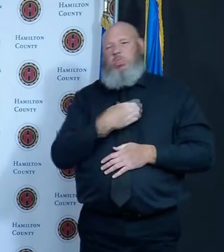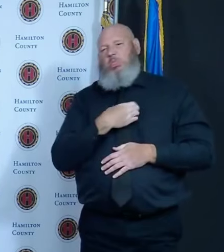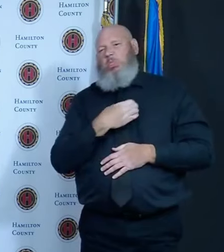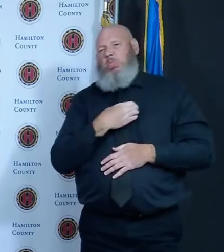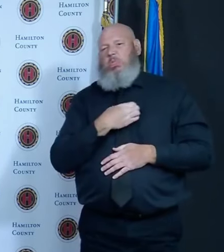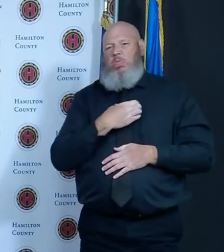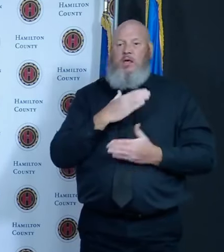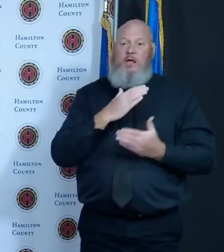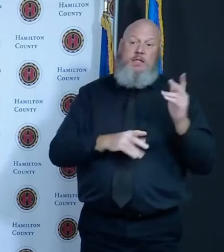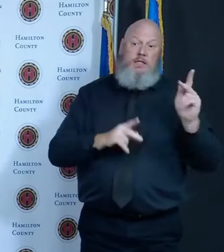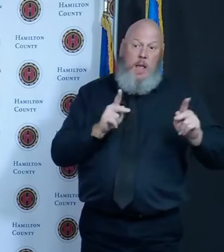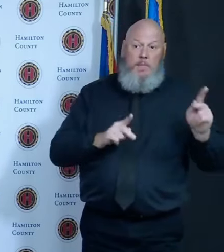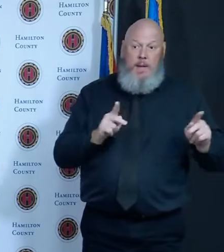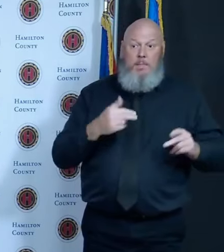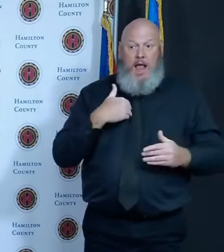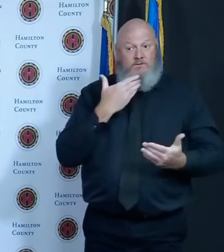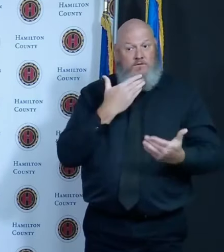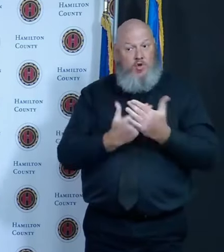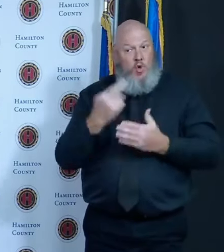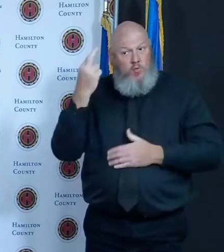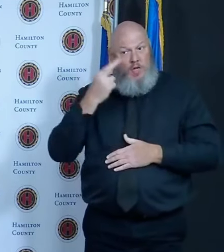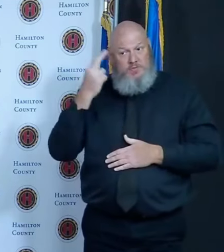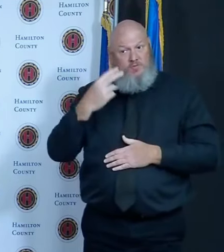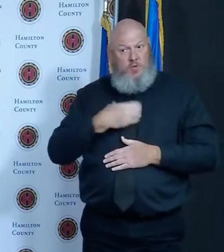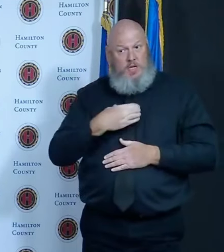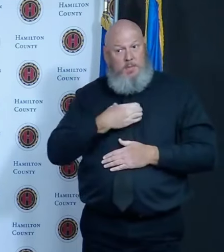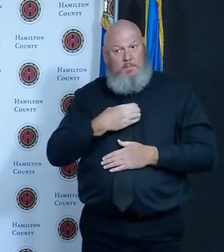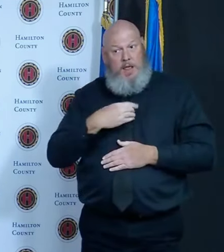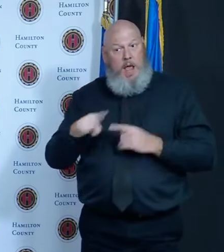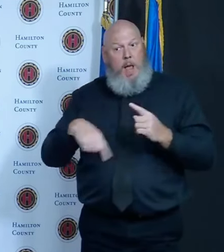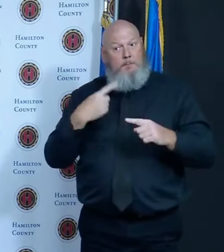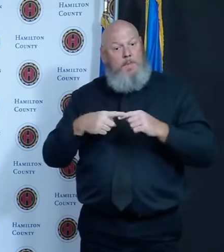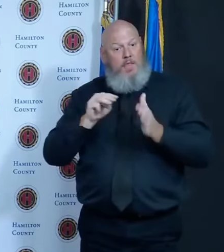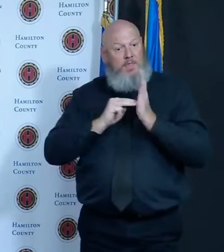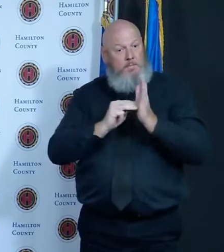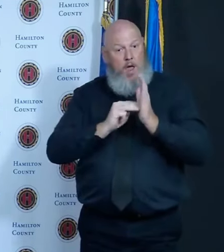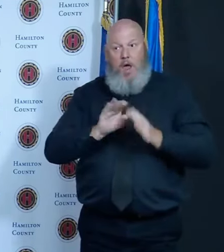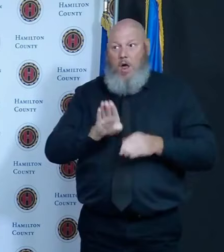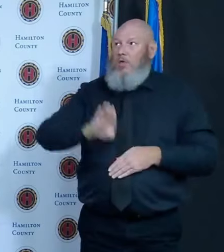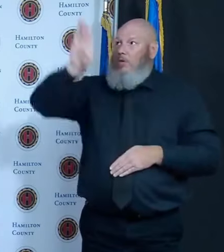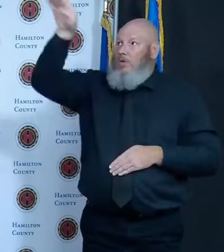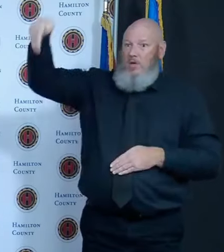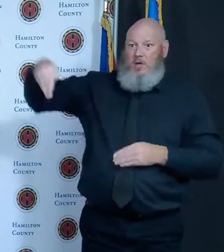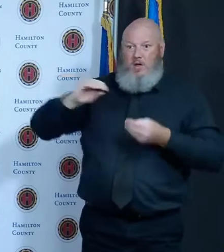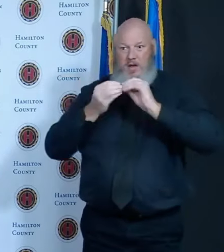models were done and why the numbers were what they were what I'm hearing